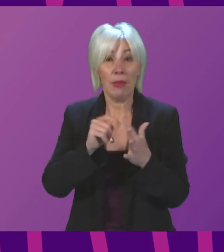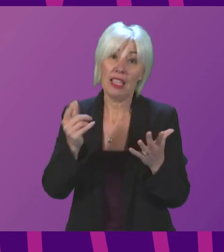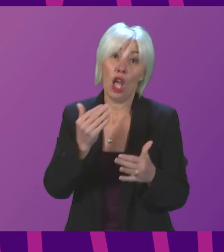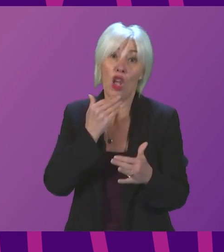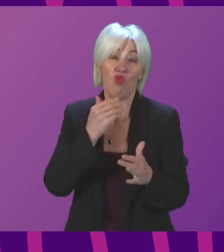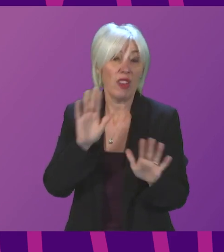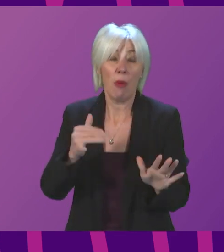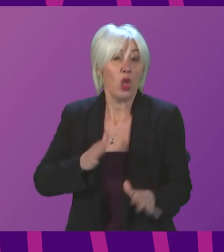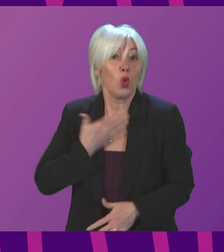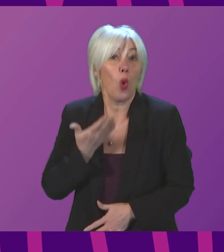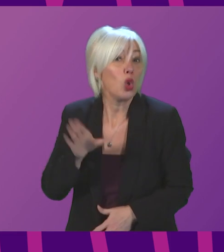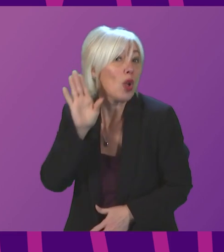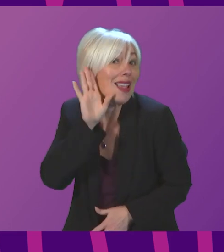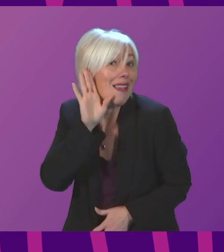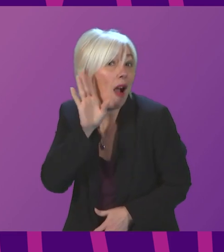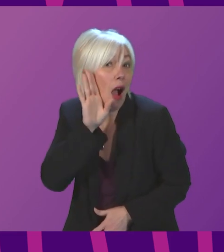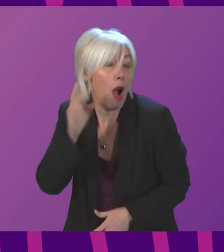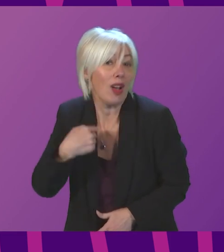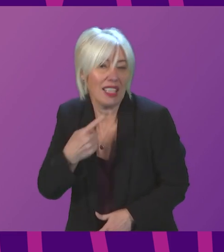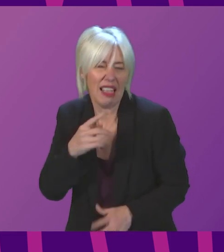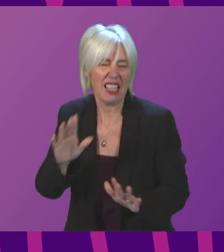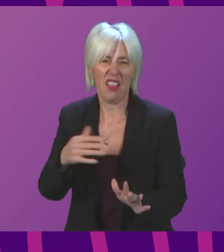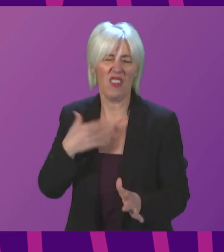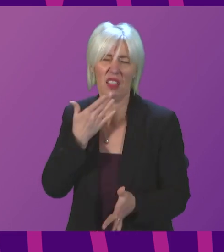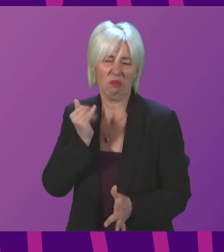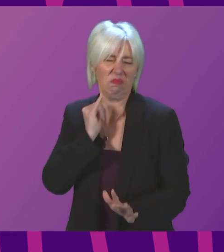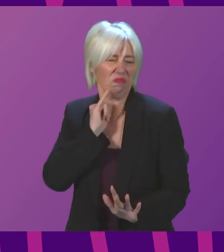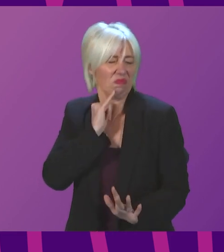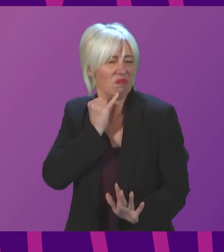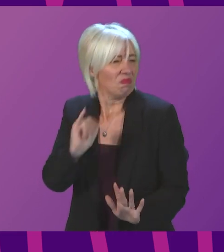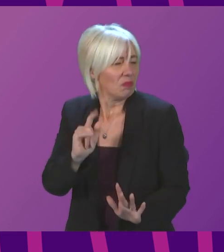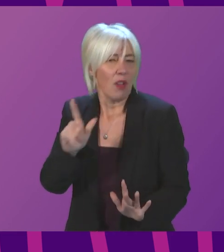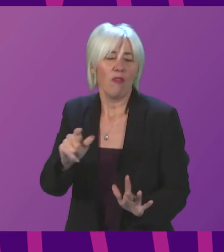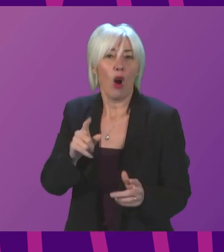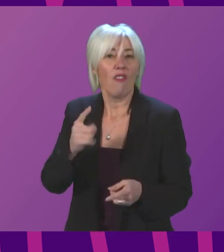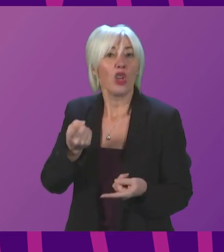I thought that it was very distasteful for the First Minister to laugh and joke about